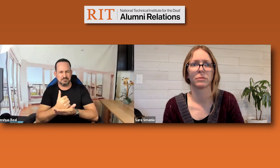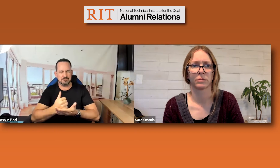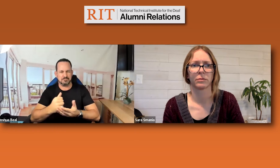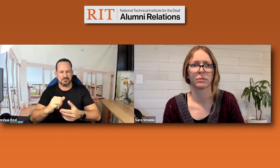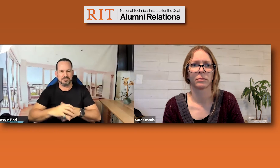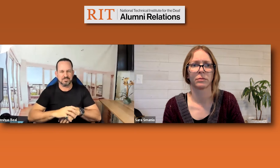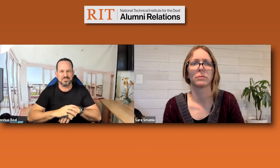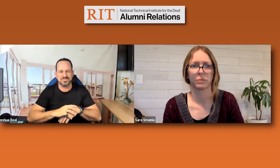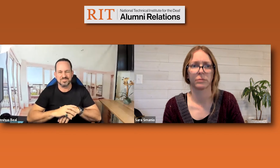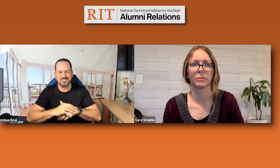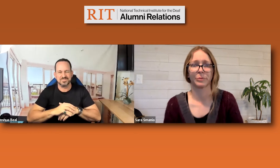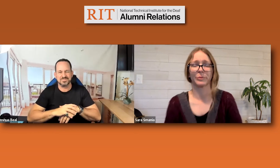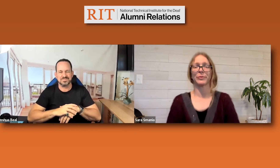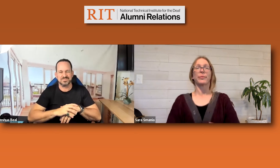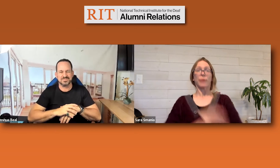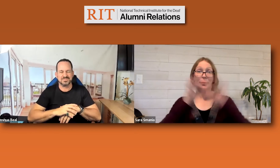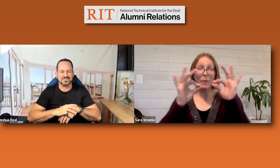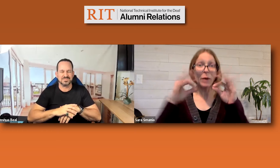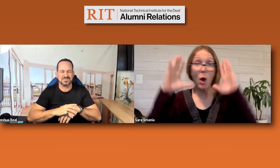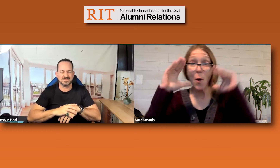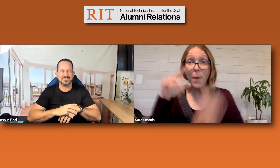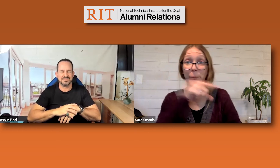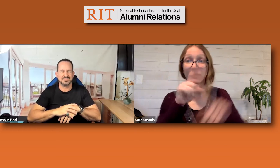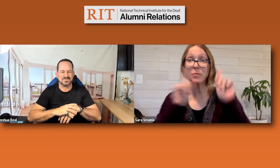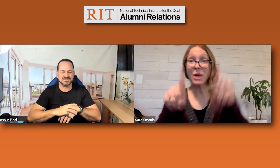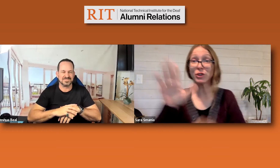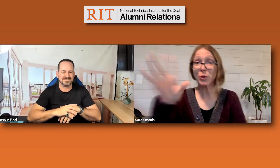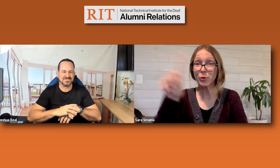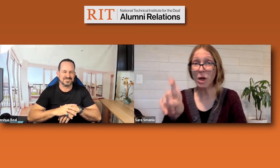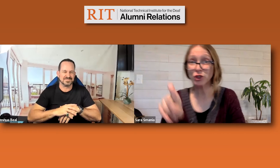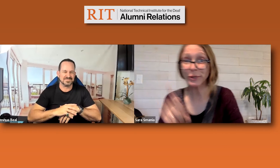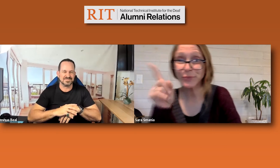And that's the reason that we emphasize the taxable income is to maximize those deductions.